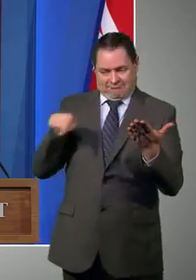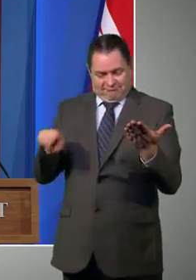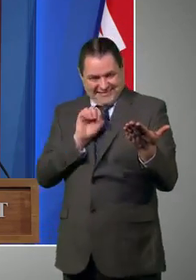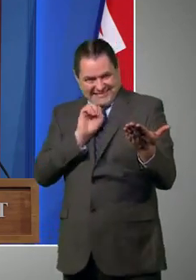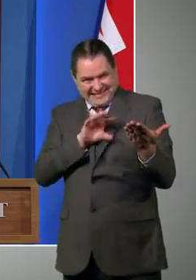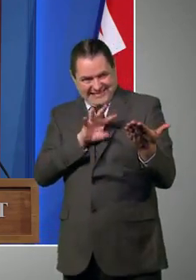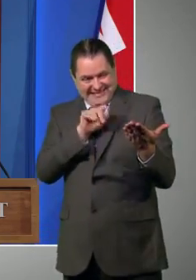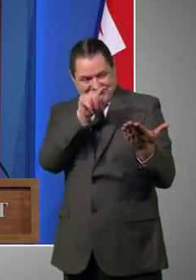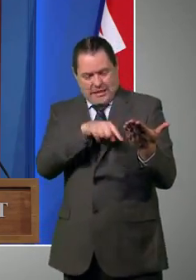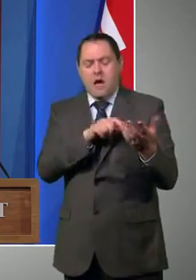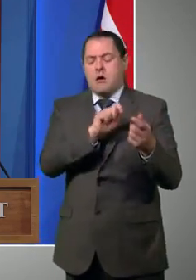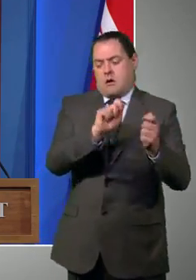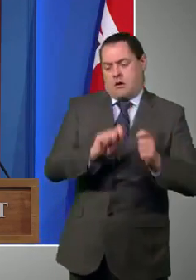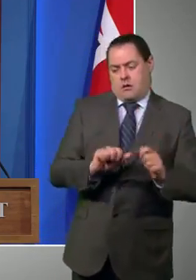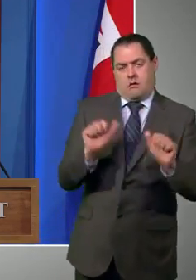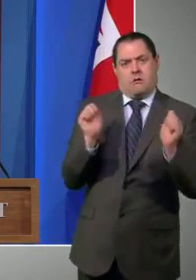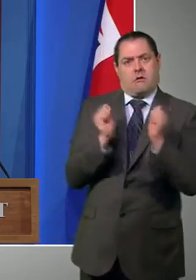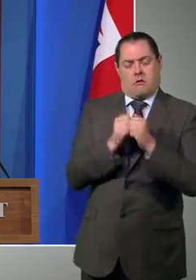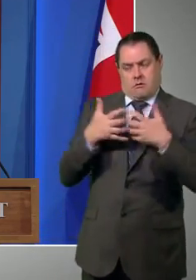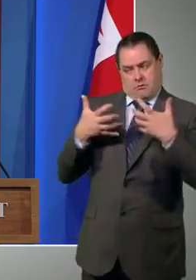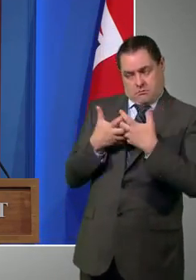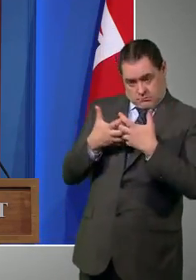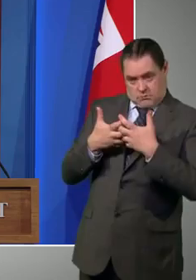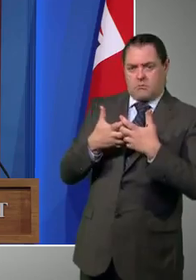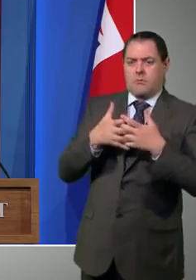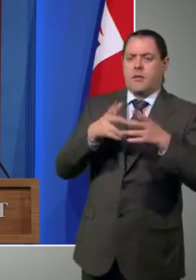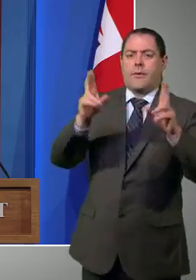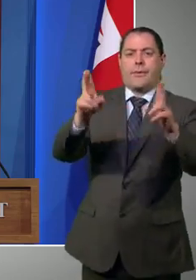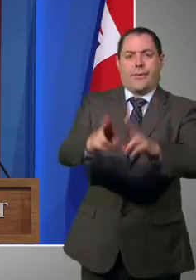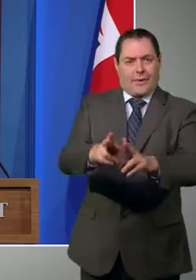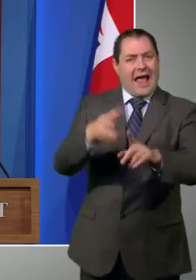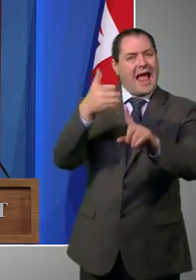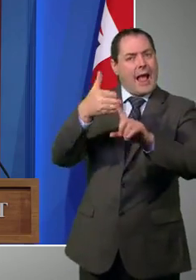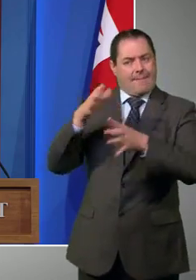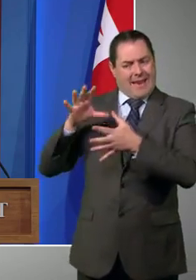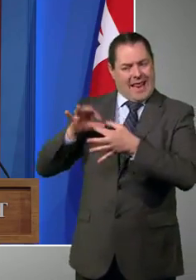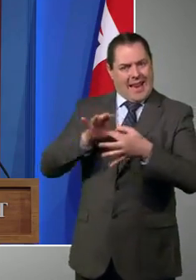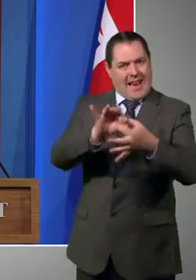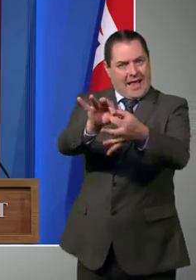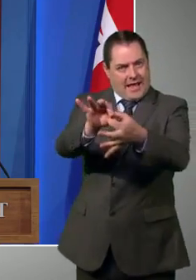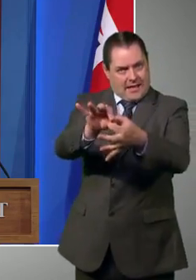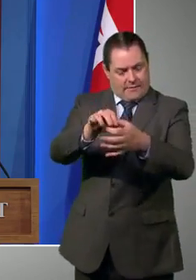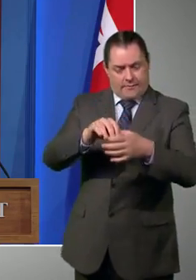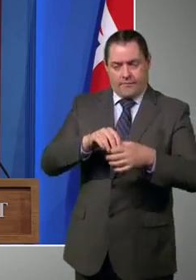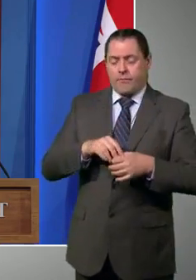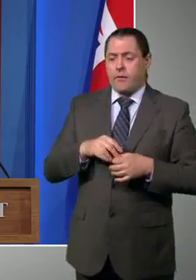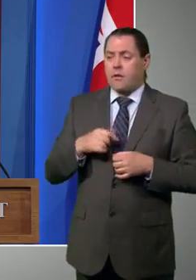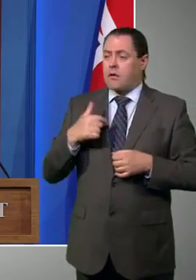the death rates and bear in mind of the evidence, we found from the fact that they